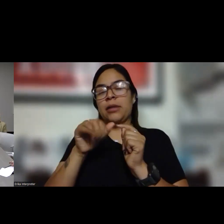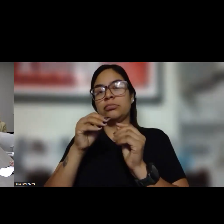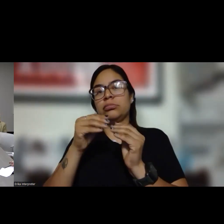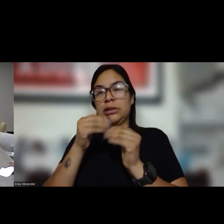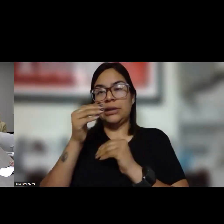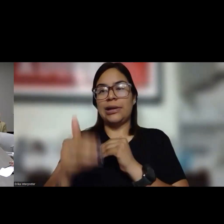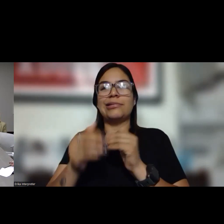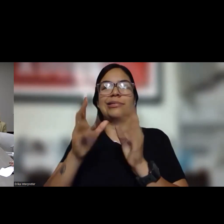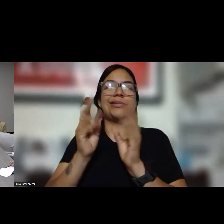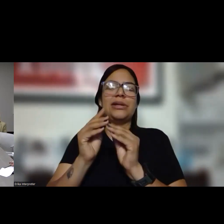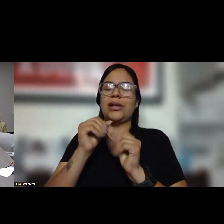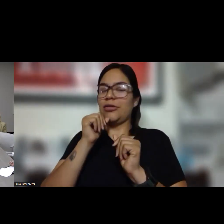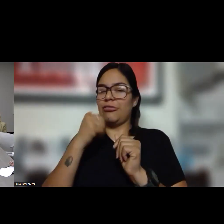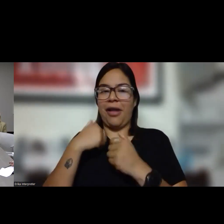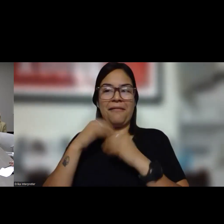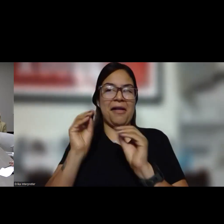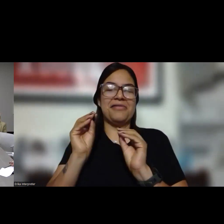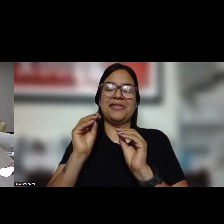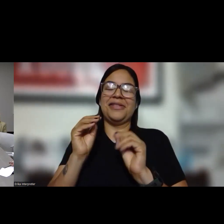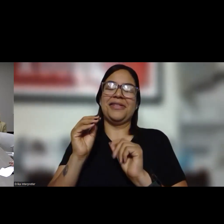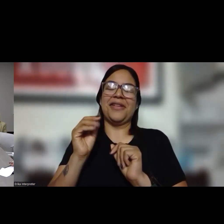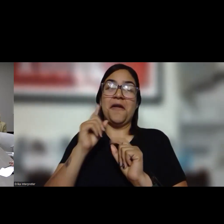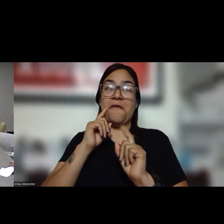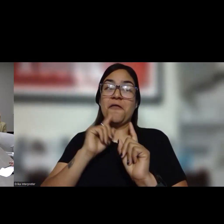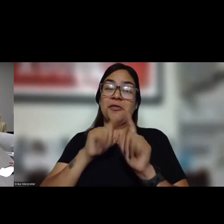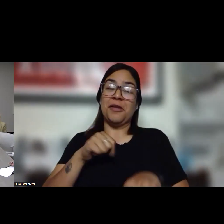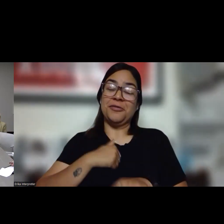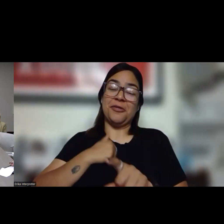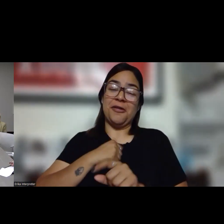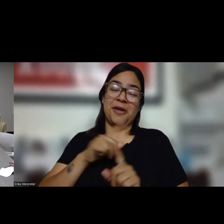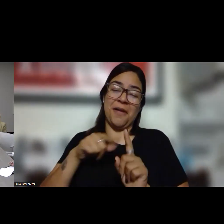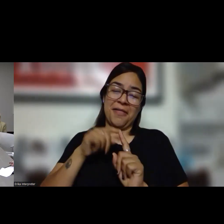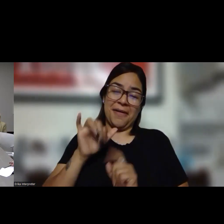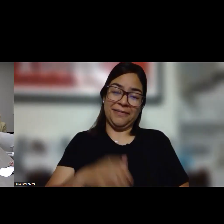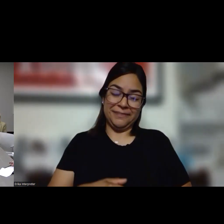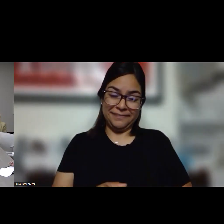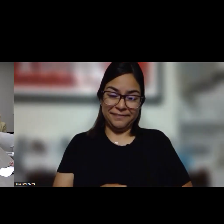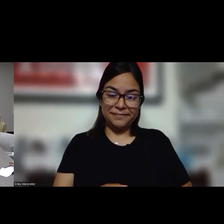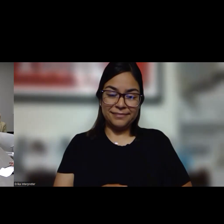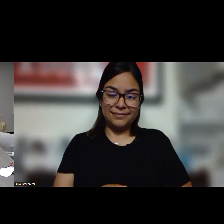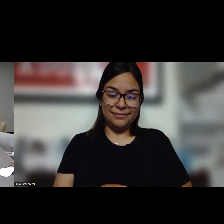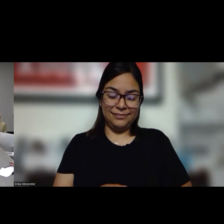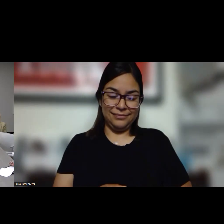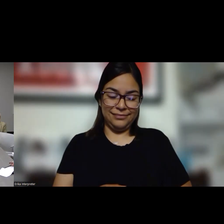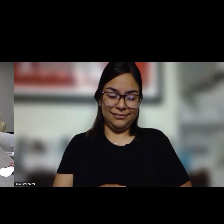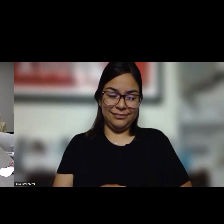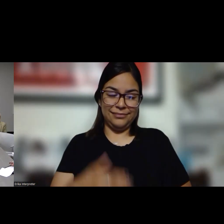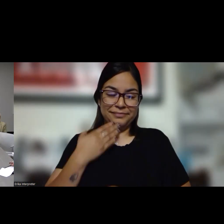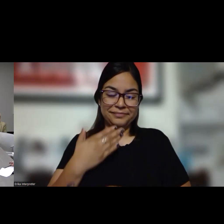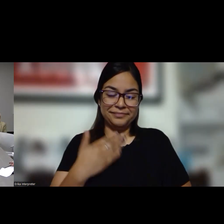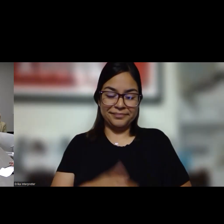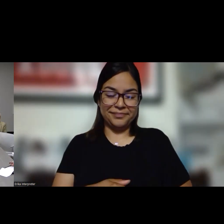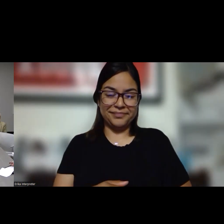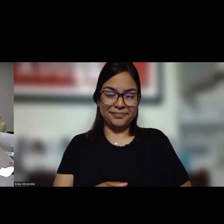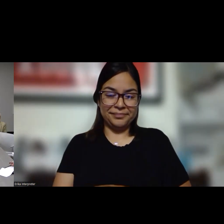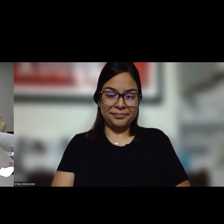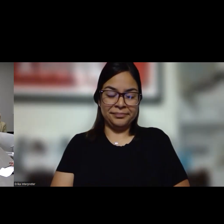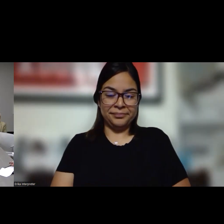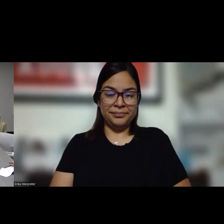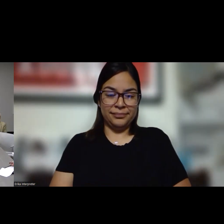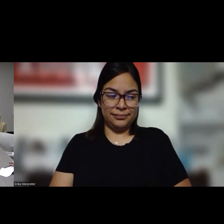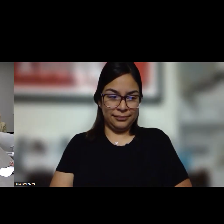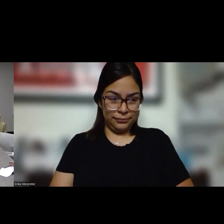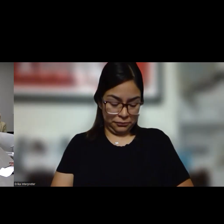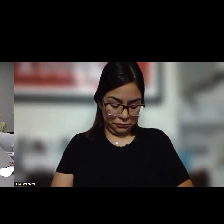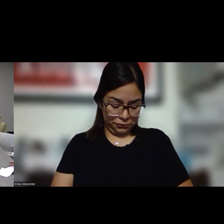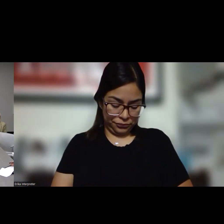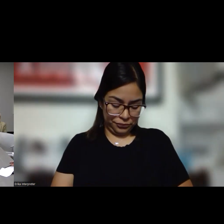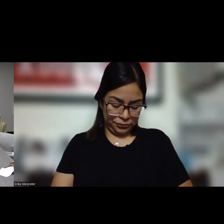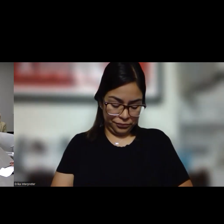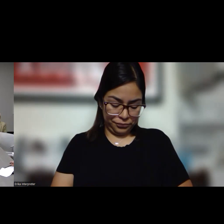don't think I have of value to add right now on that topic thanks appreciate it David so next up